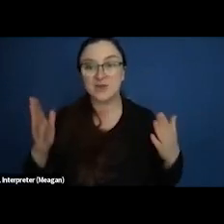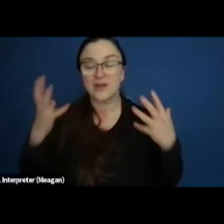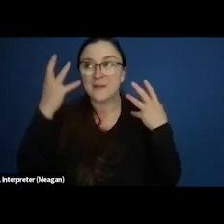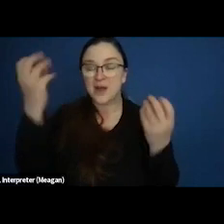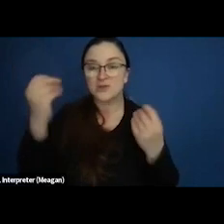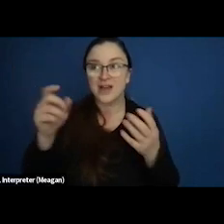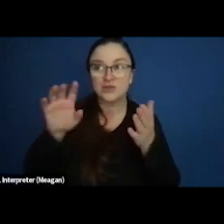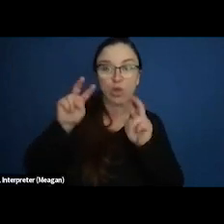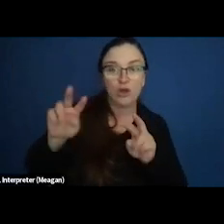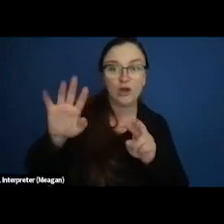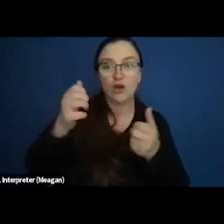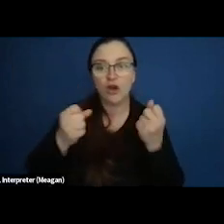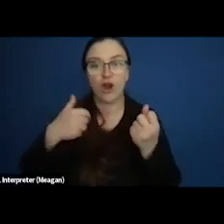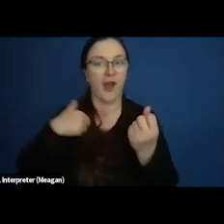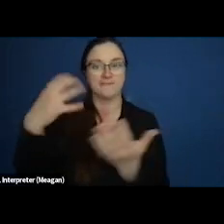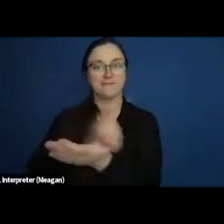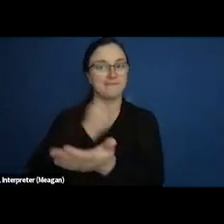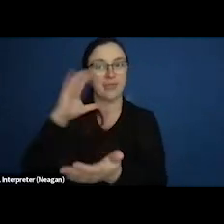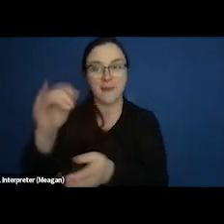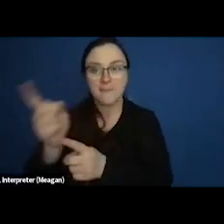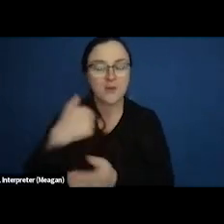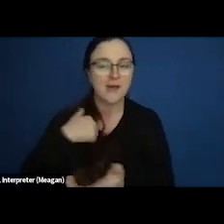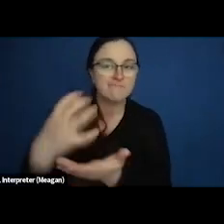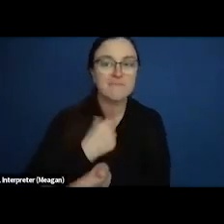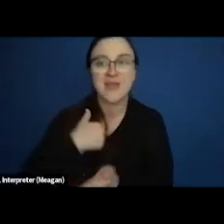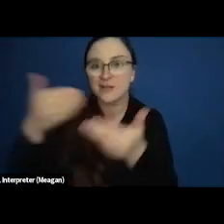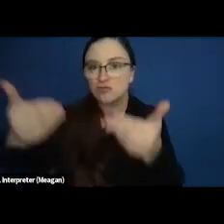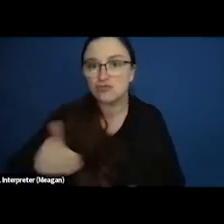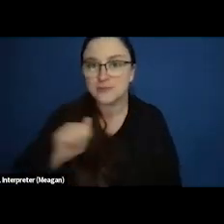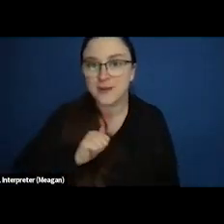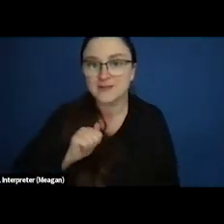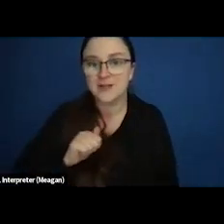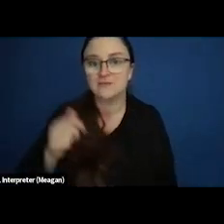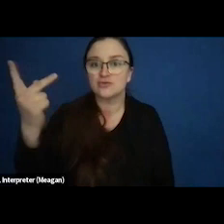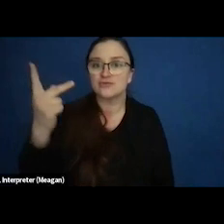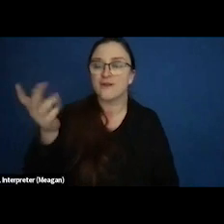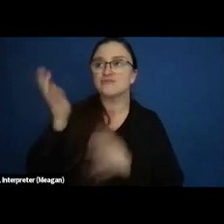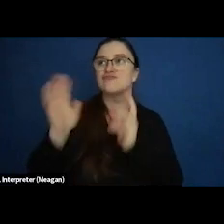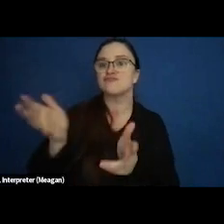I took advantage of the moment and introduced myself. We talked for 45 minutes.